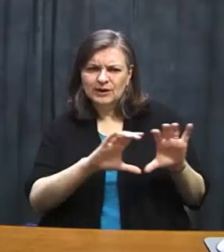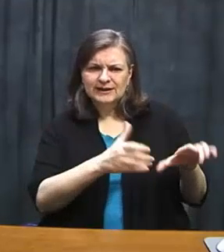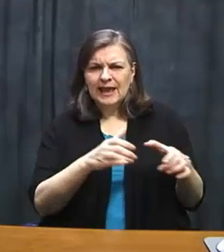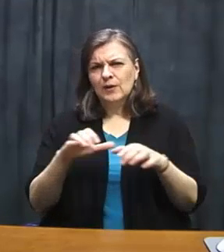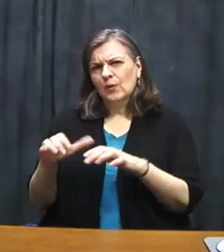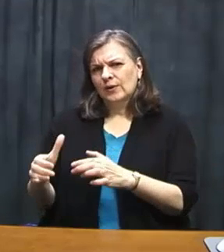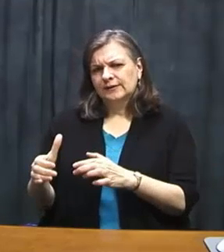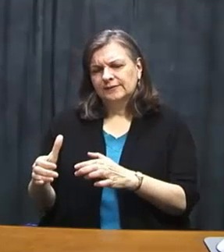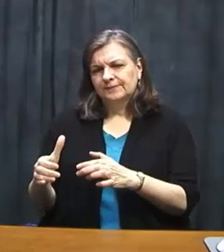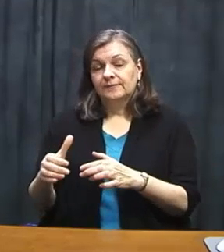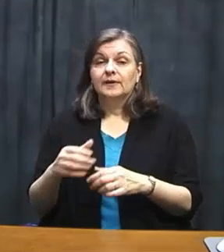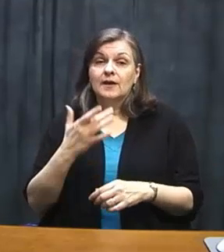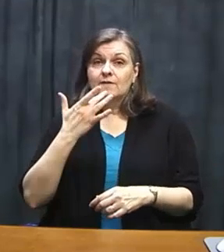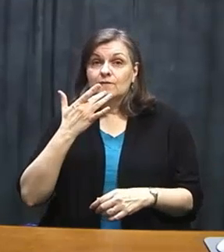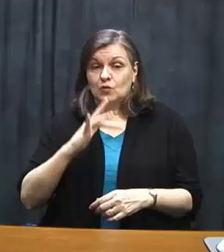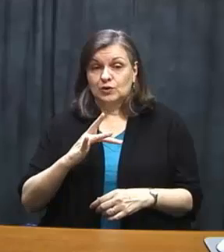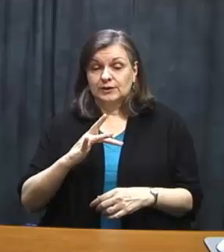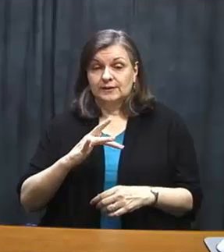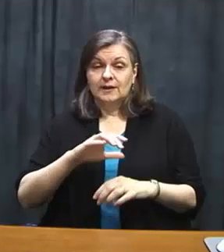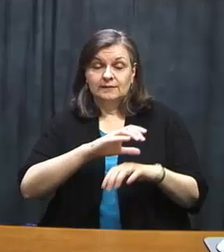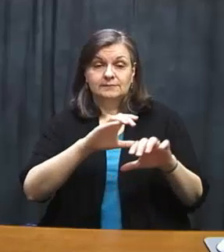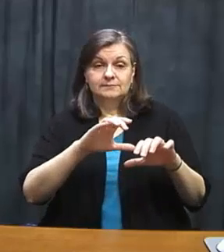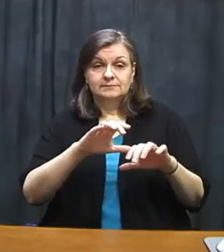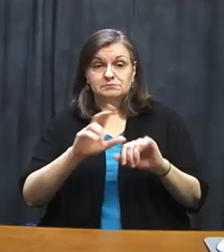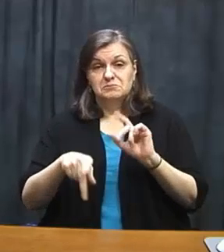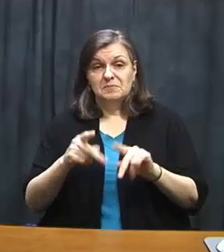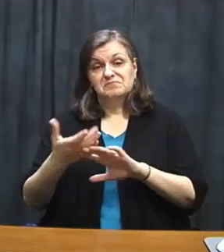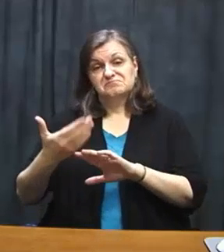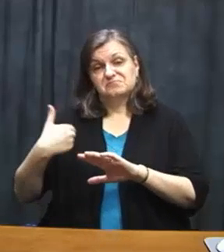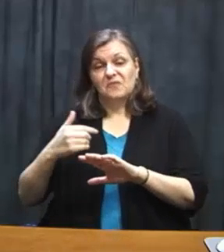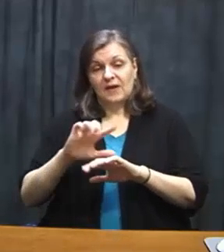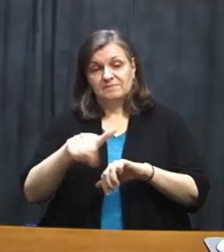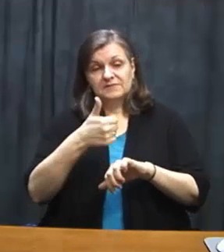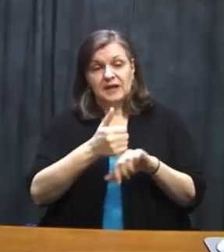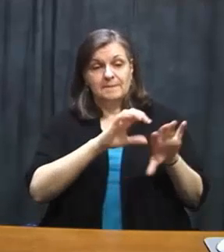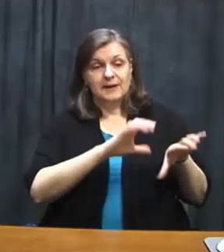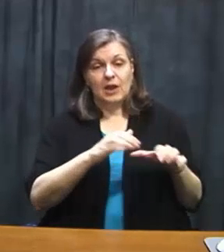will fortunately the categories have already been established for you